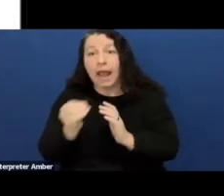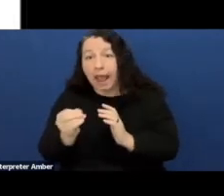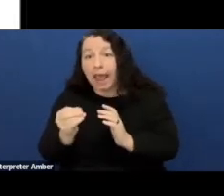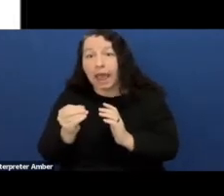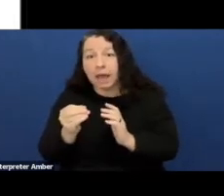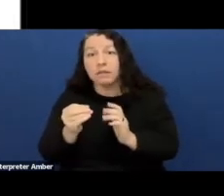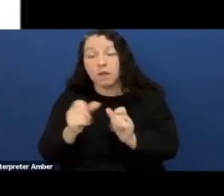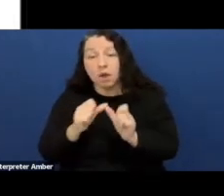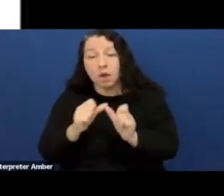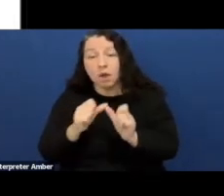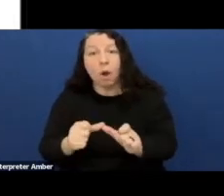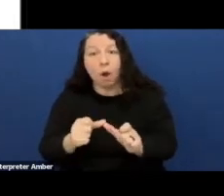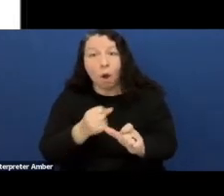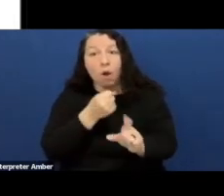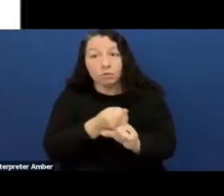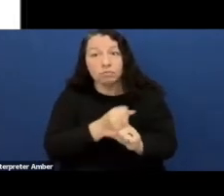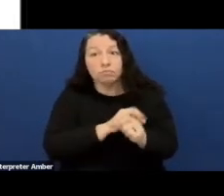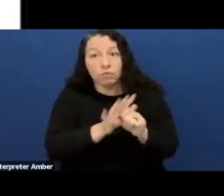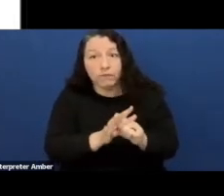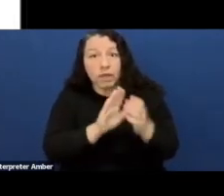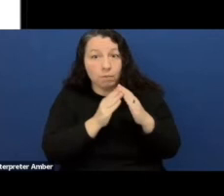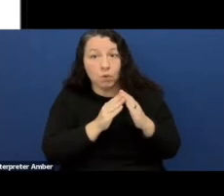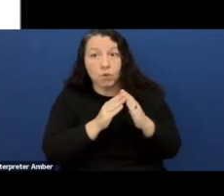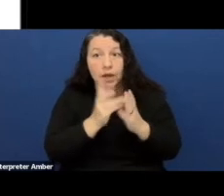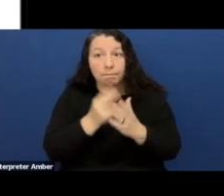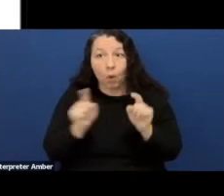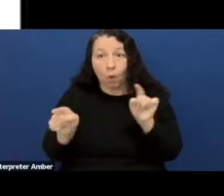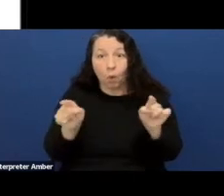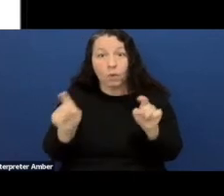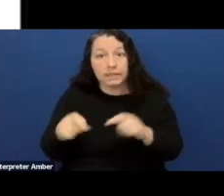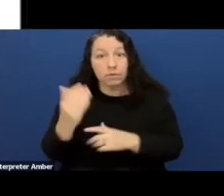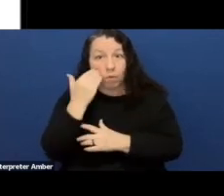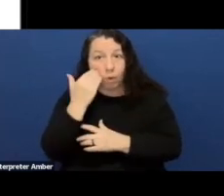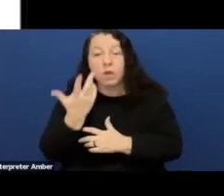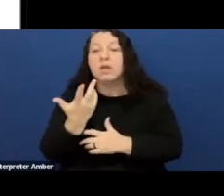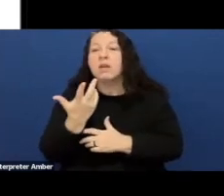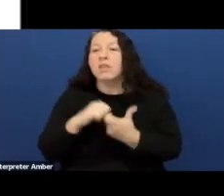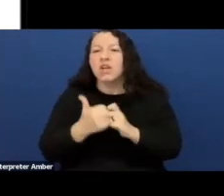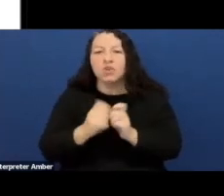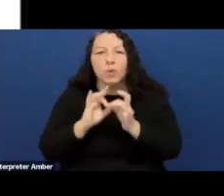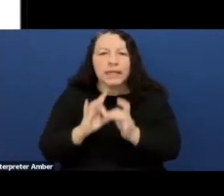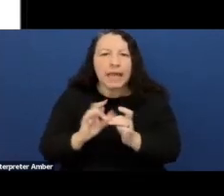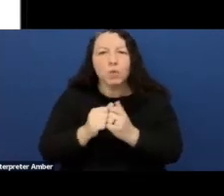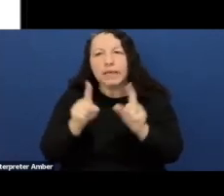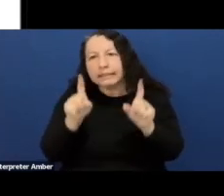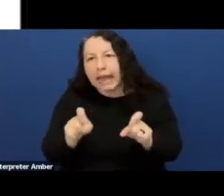what we feel are important for the HIV community as well as the Long COVID communities to know